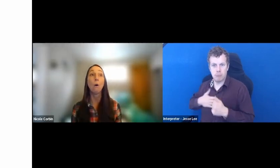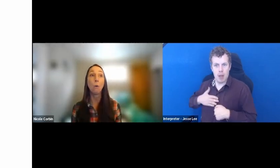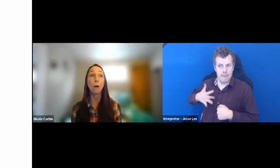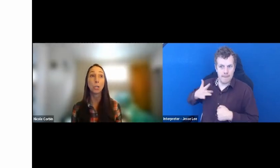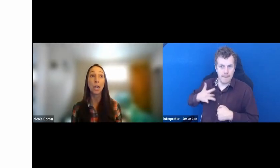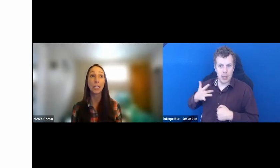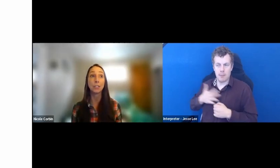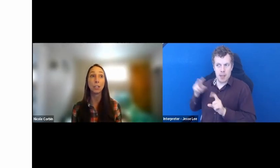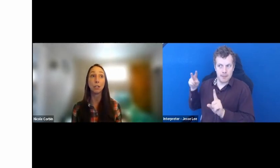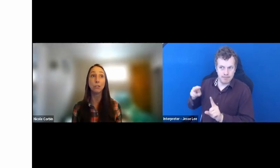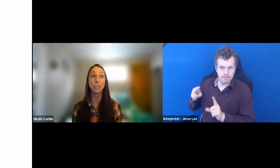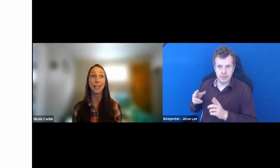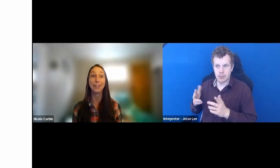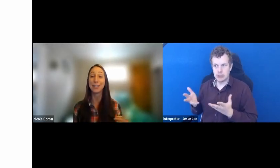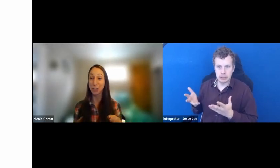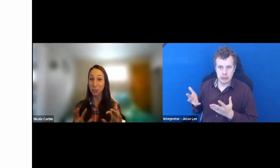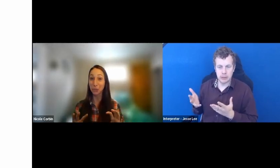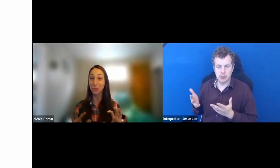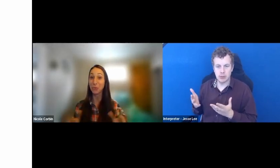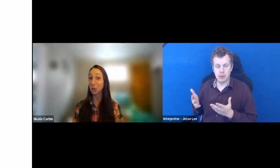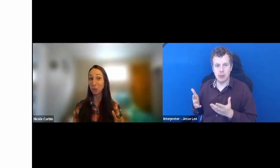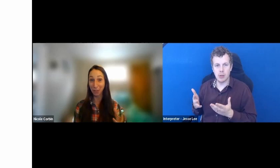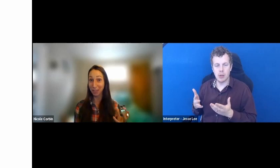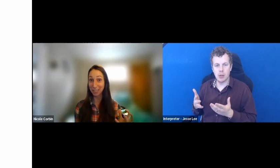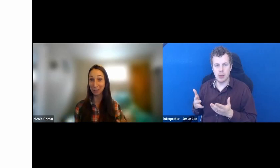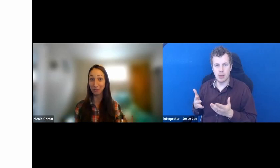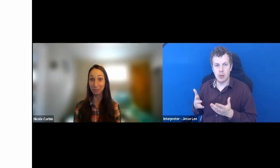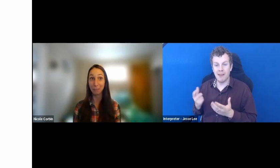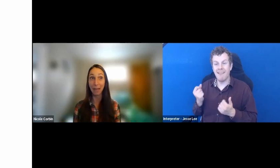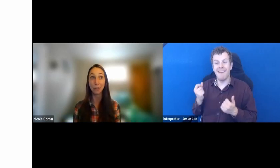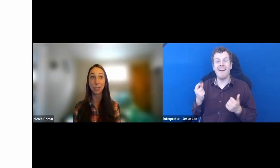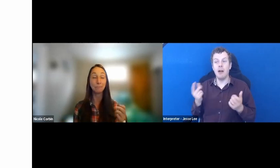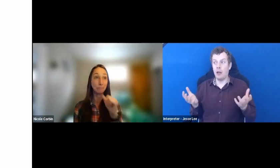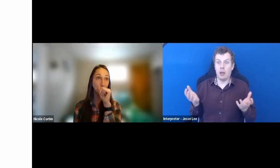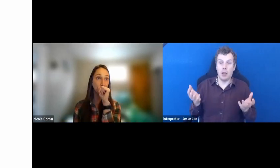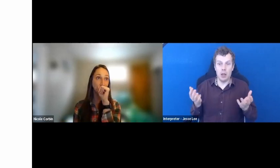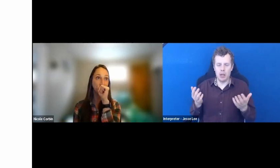All while trying to negotiate this new normal that they didn't imagine.